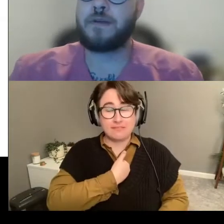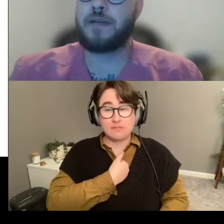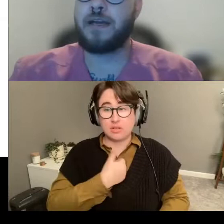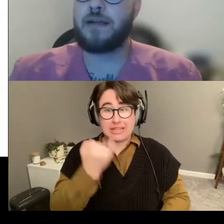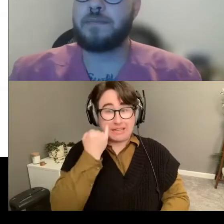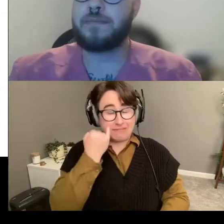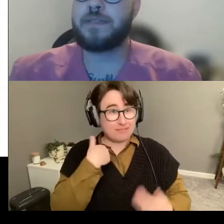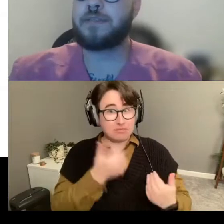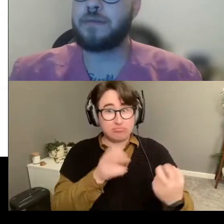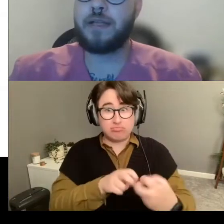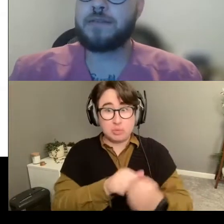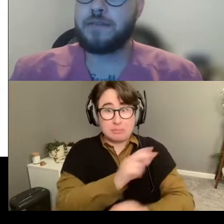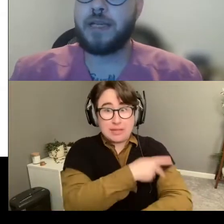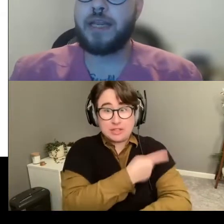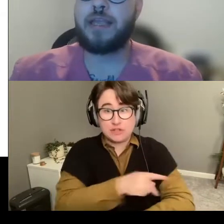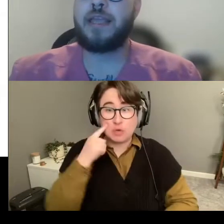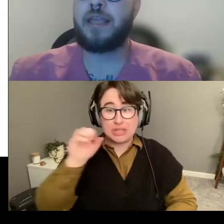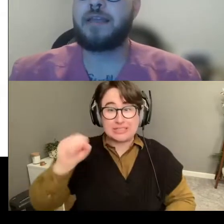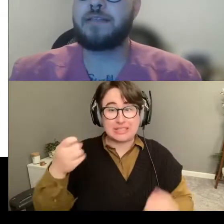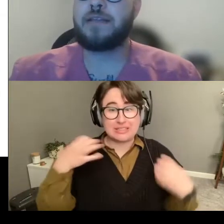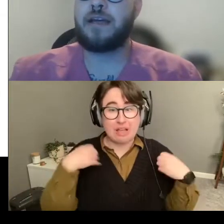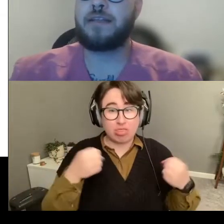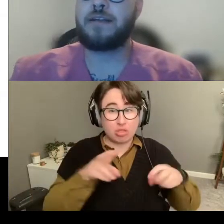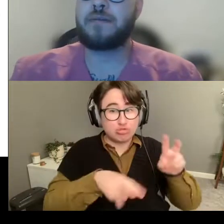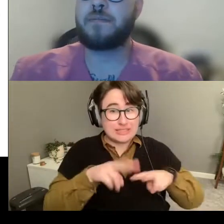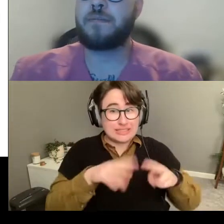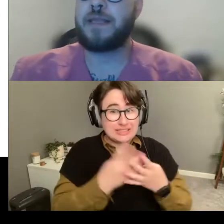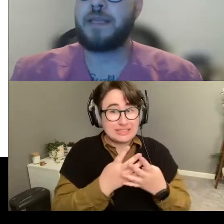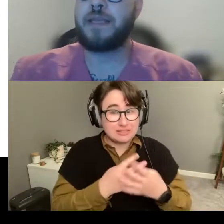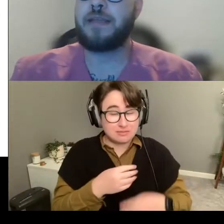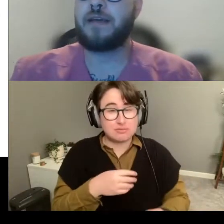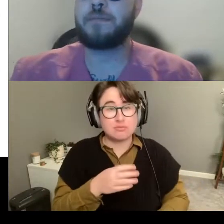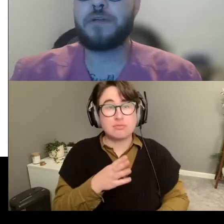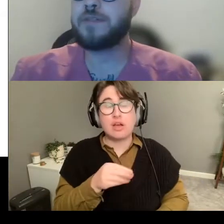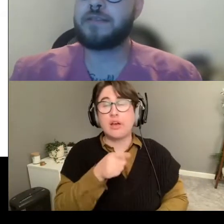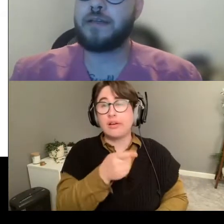for sexual health screening and there may be bruises